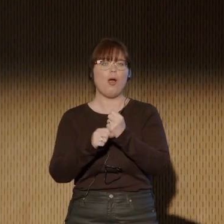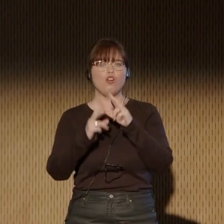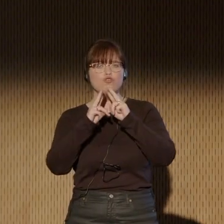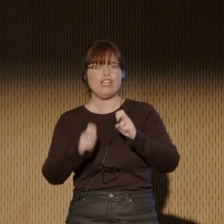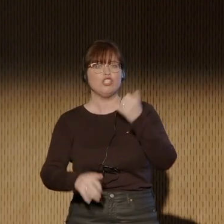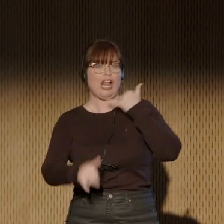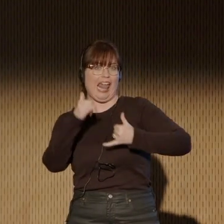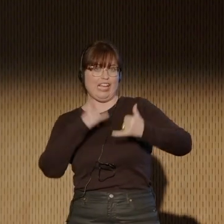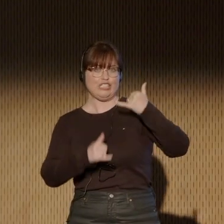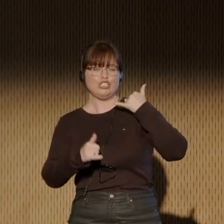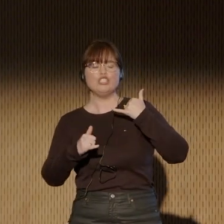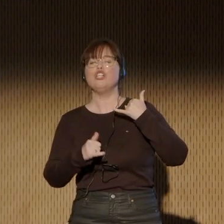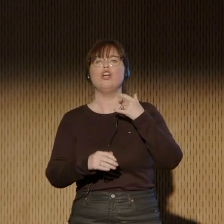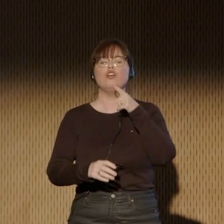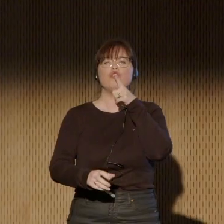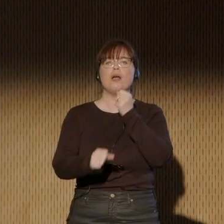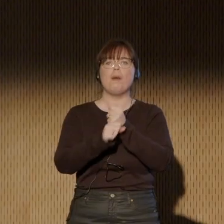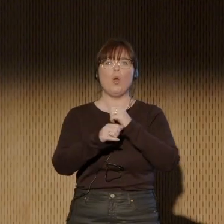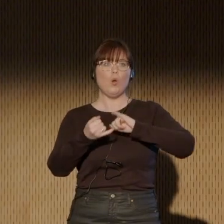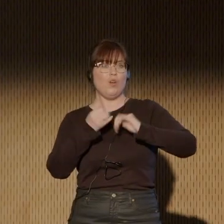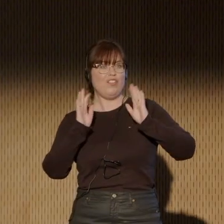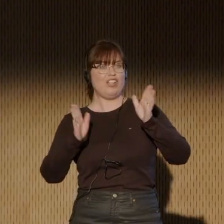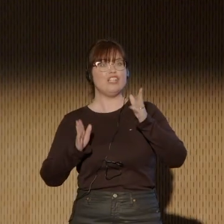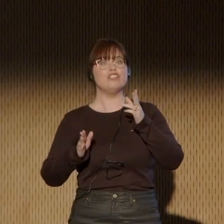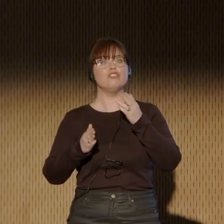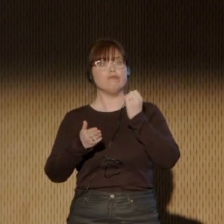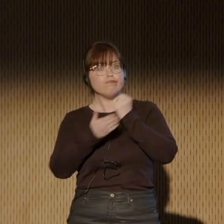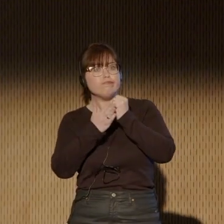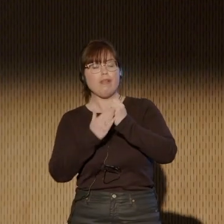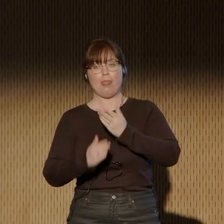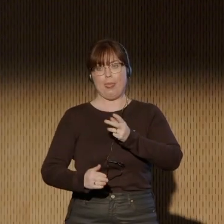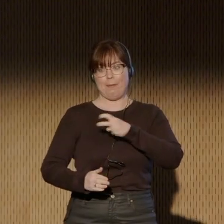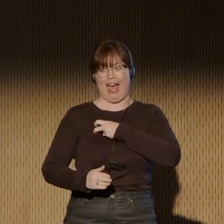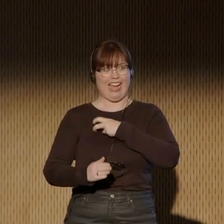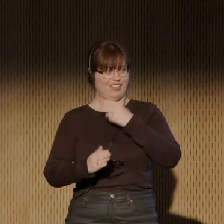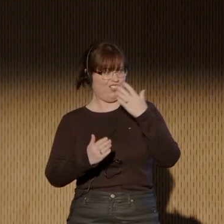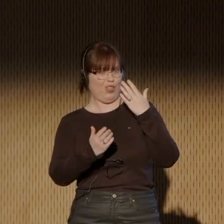at those who had completed the badge over the years. So we've been rolling out the badge since